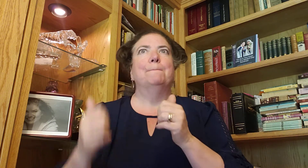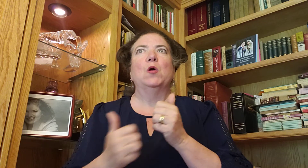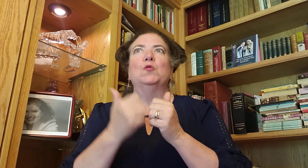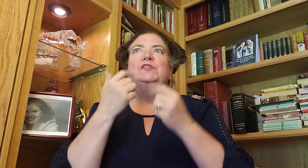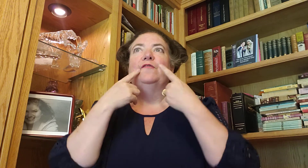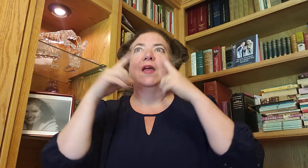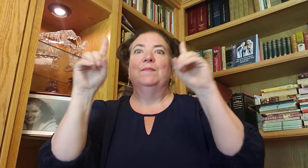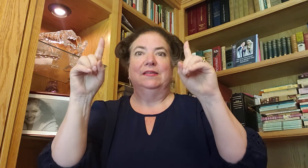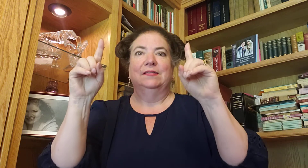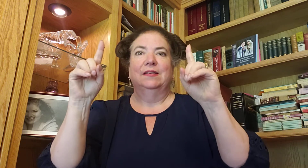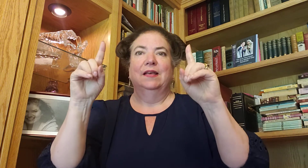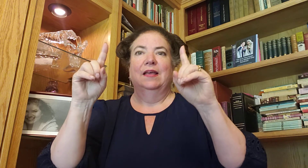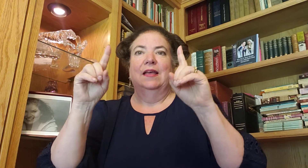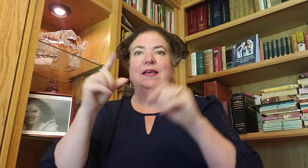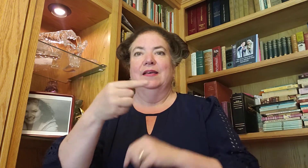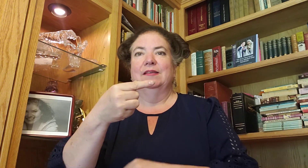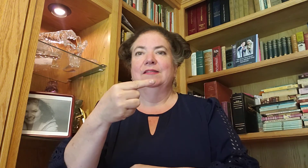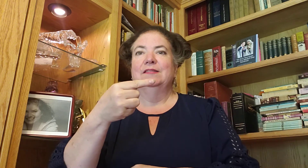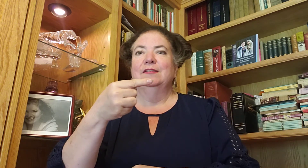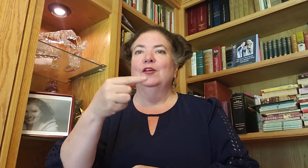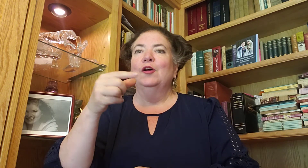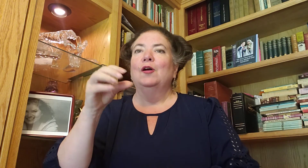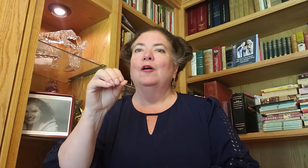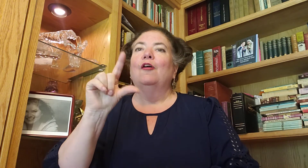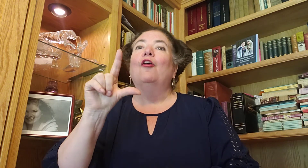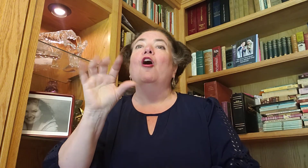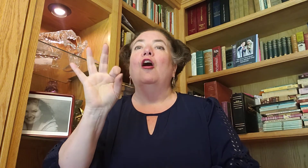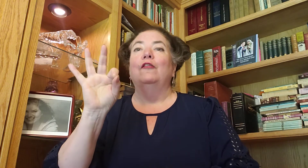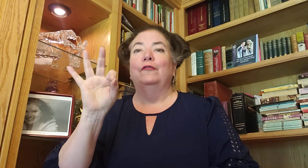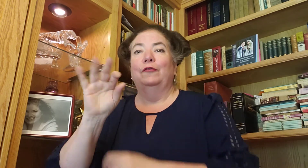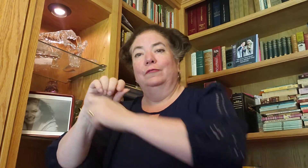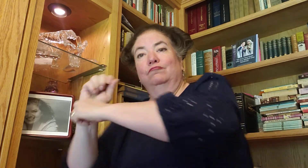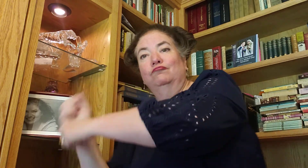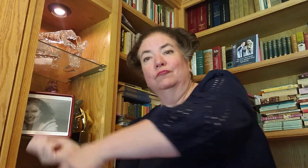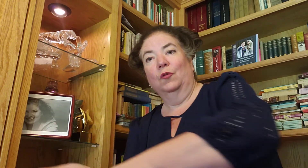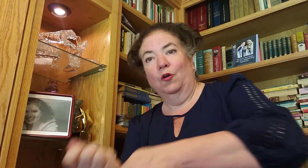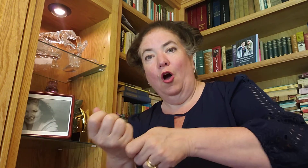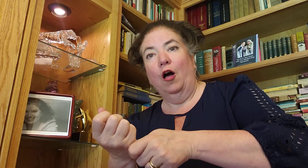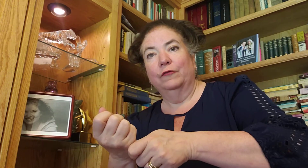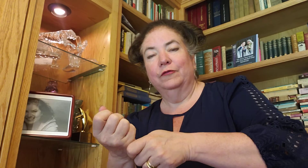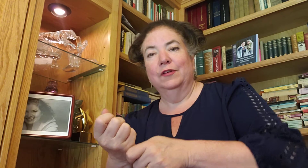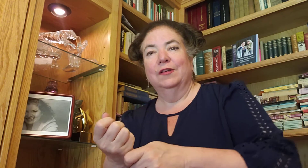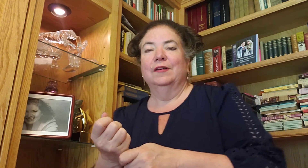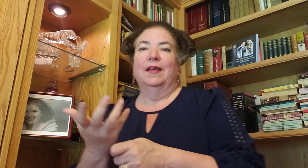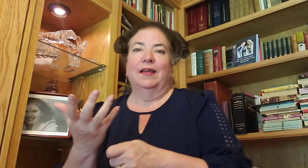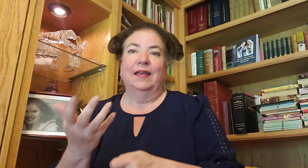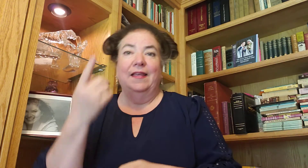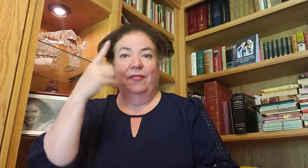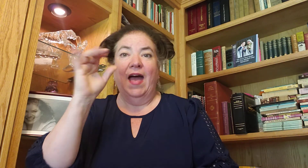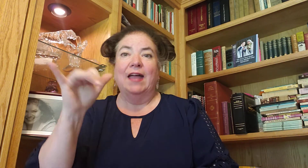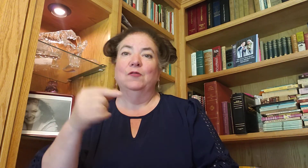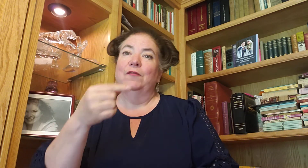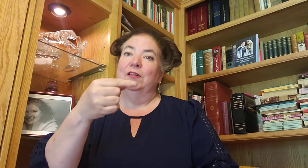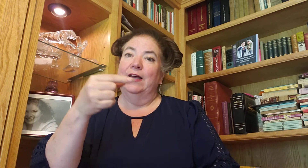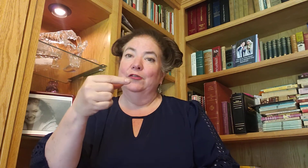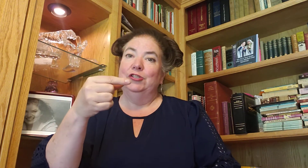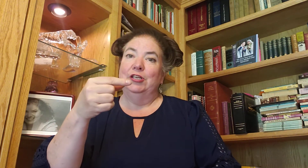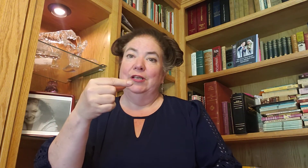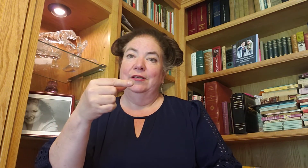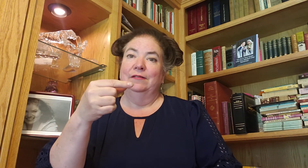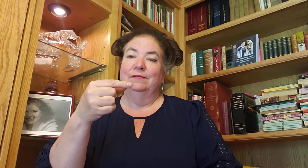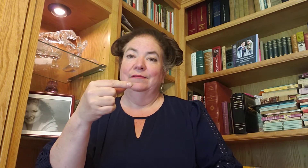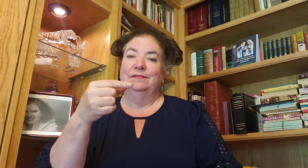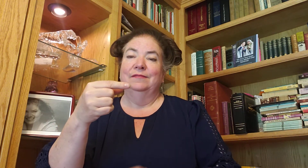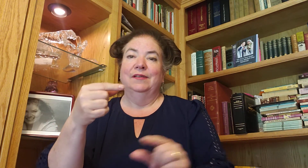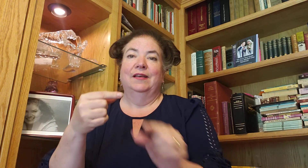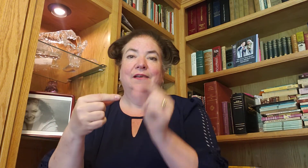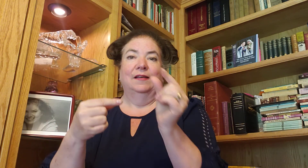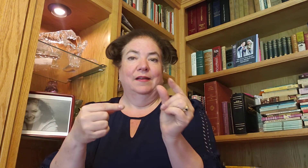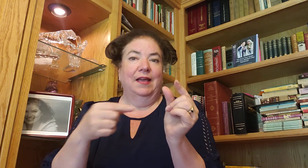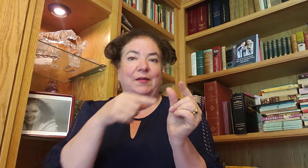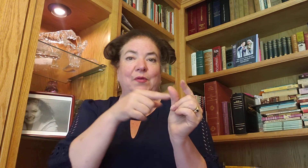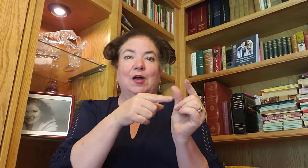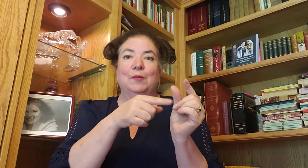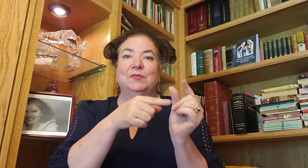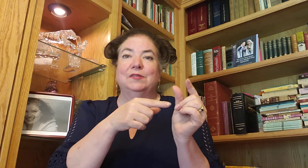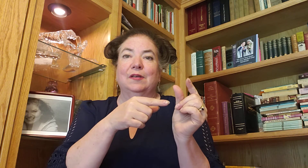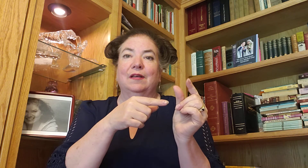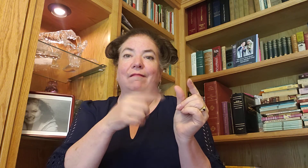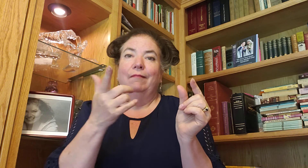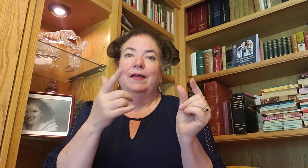most famous is GOLF, golf. In that poem you have the letter "G" and it becomes like